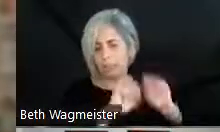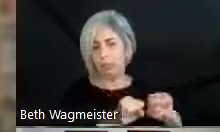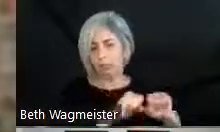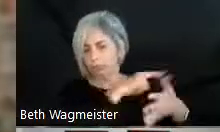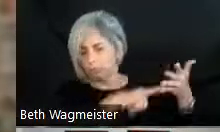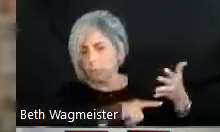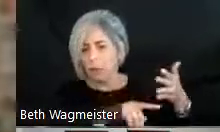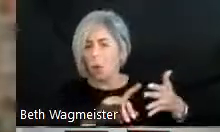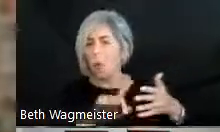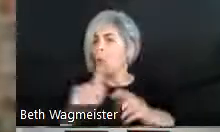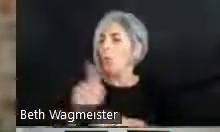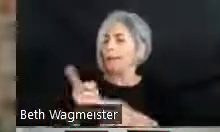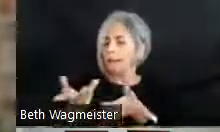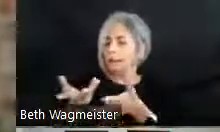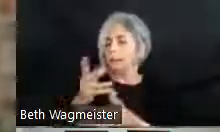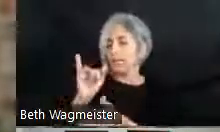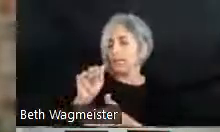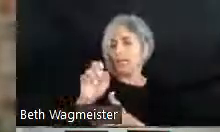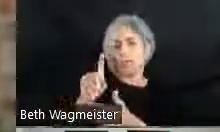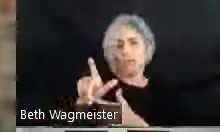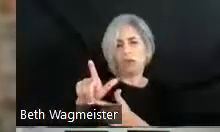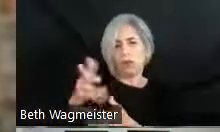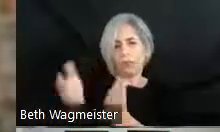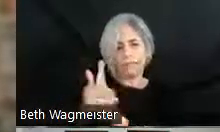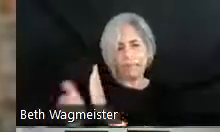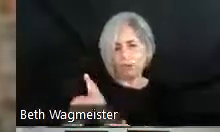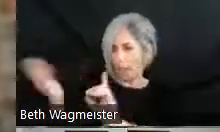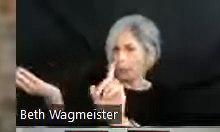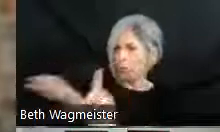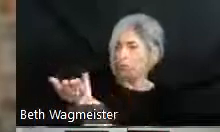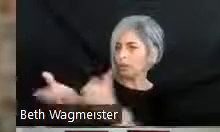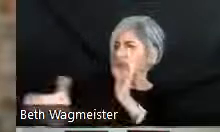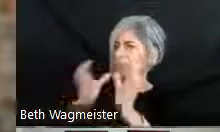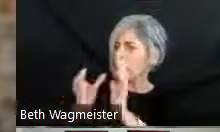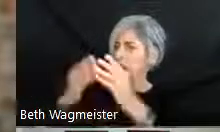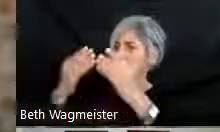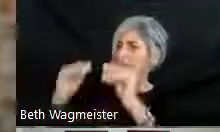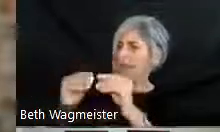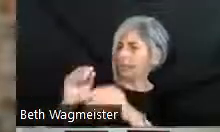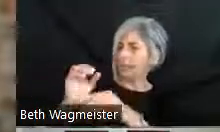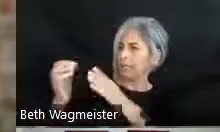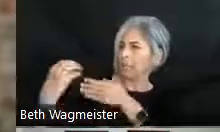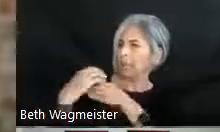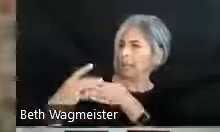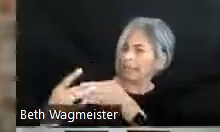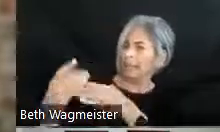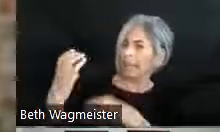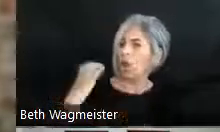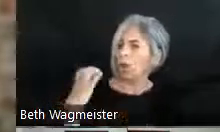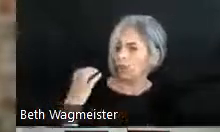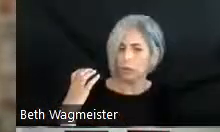is our interpersonal skills? Where is our persuasion in communication, selling and coaching skills that are critically